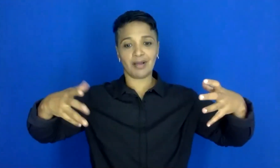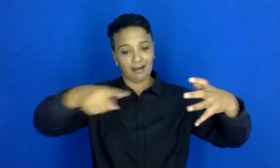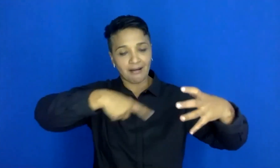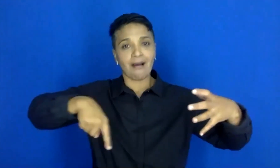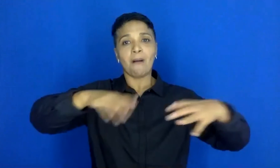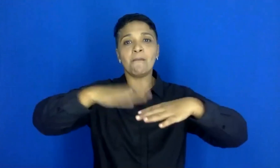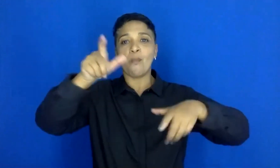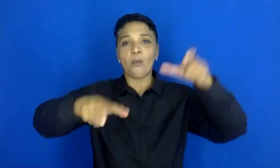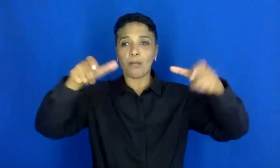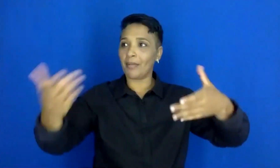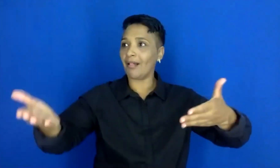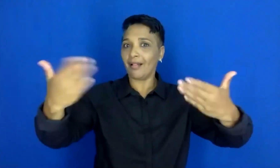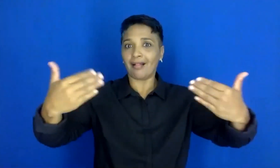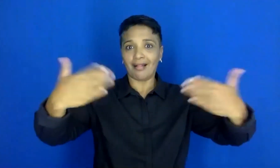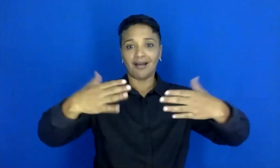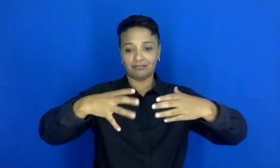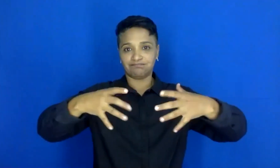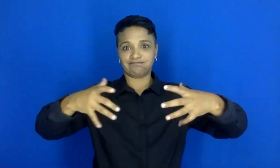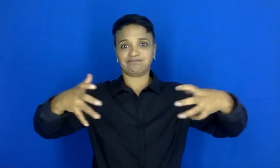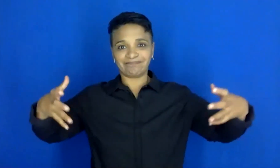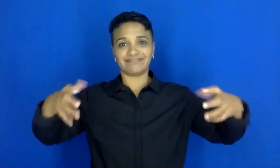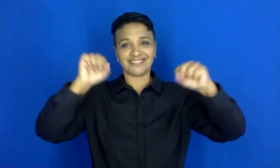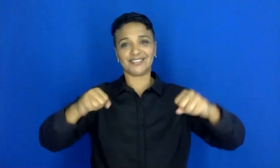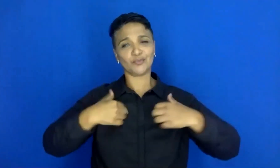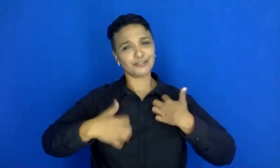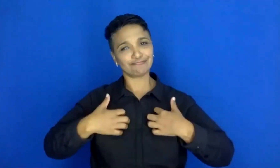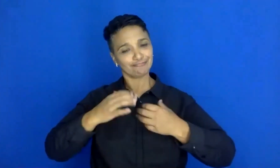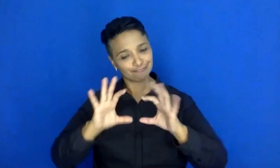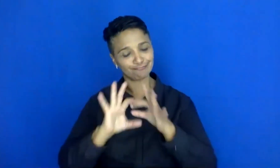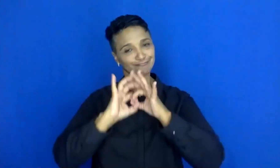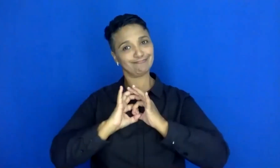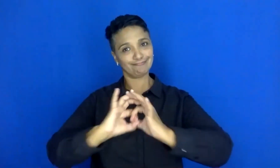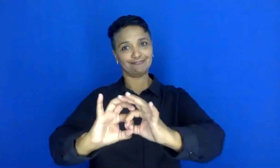to you uh for your support and collaboration in this agenda um so again some of the things that